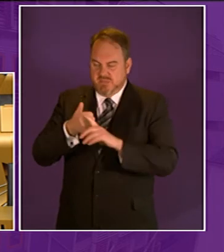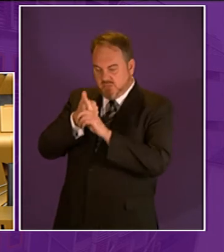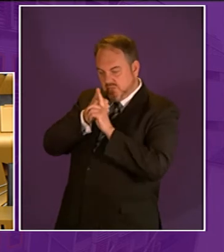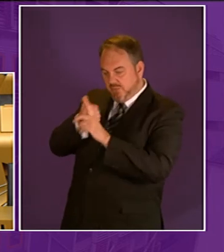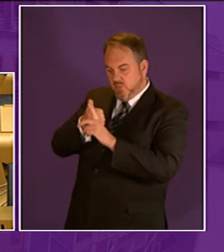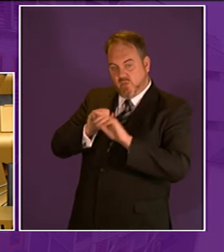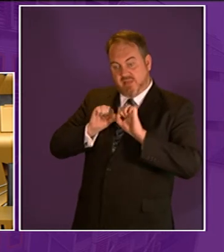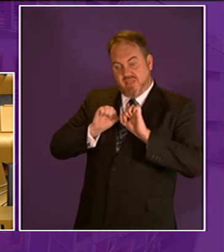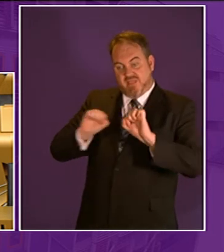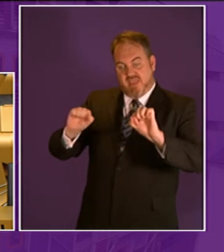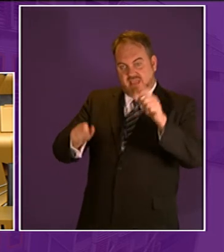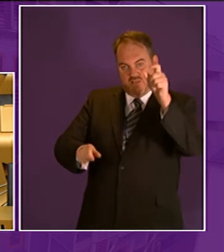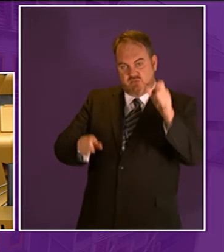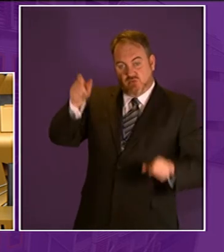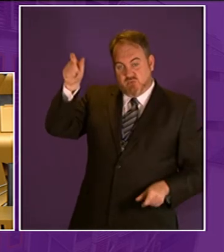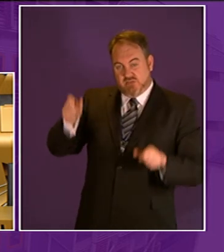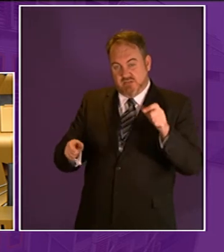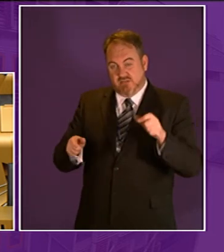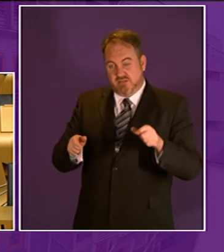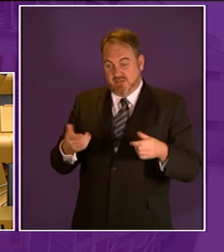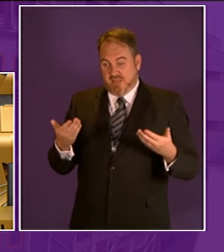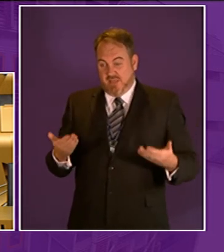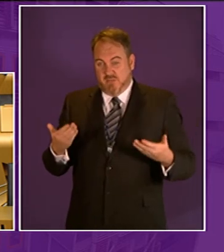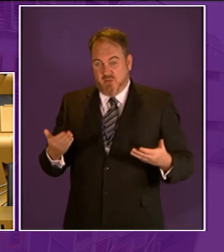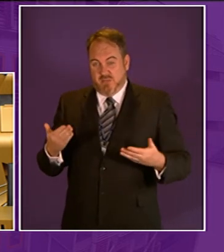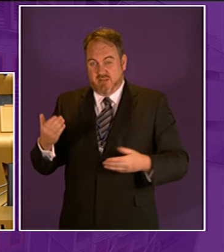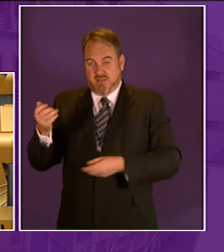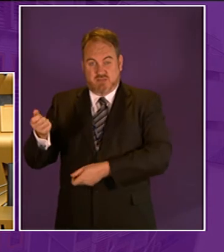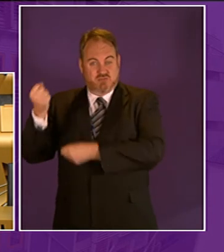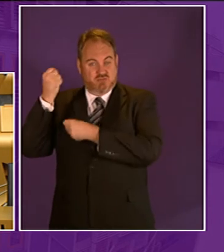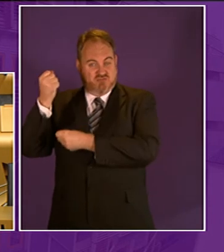Given that the industrial action is manifestly contrary to those interests, does he agree